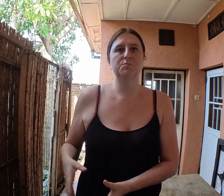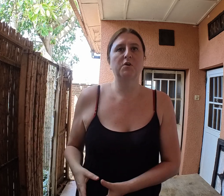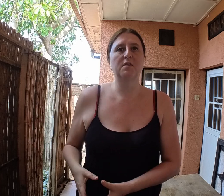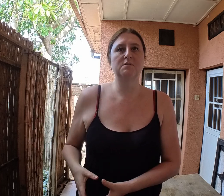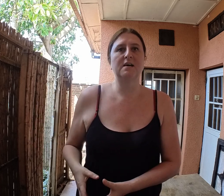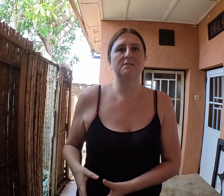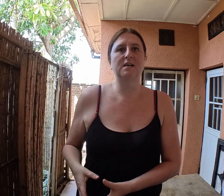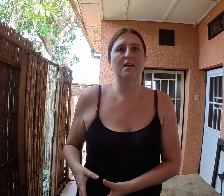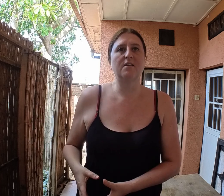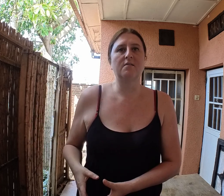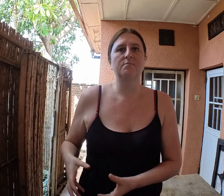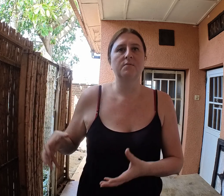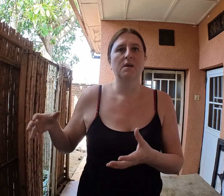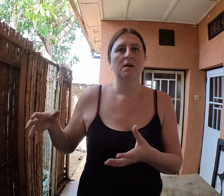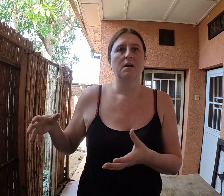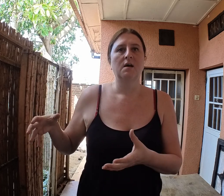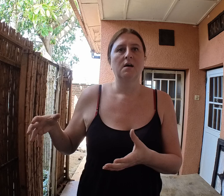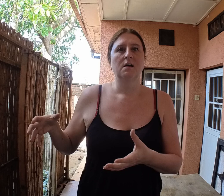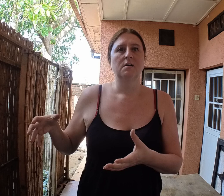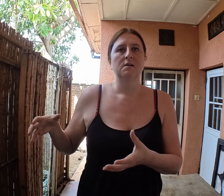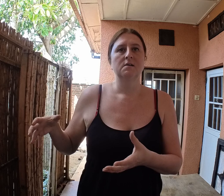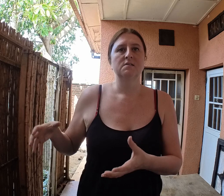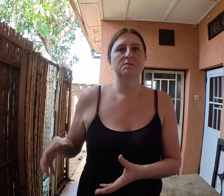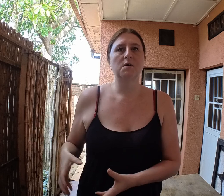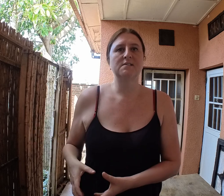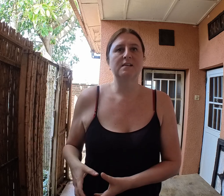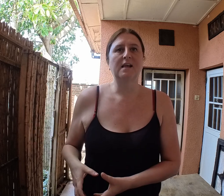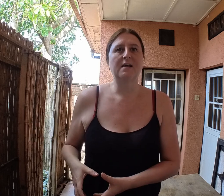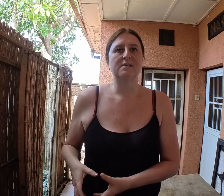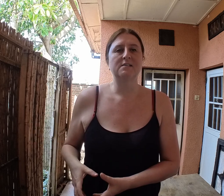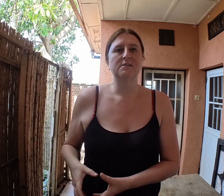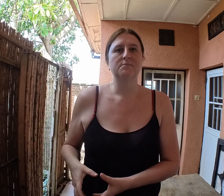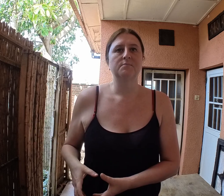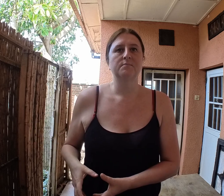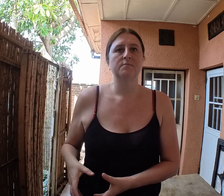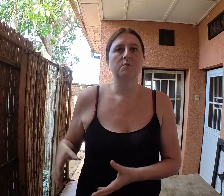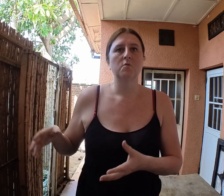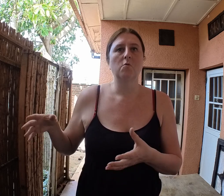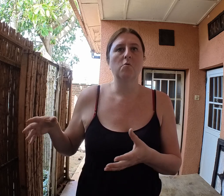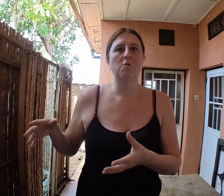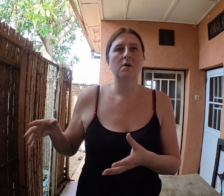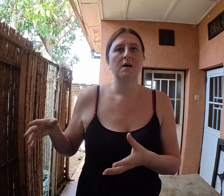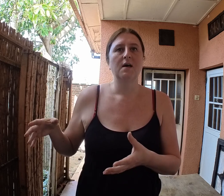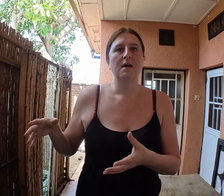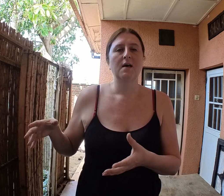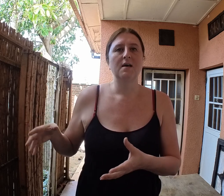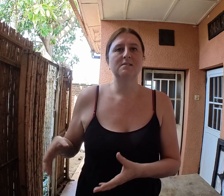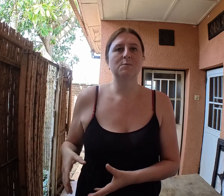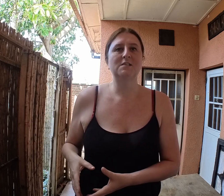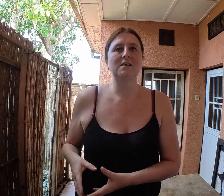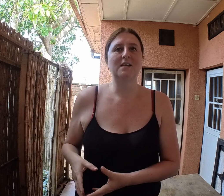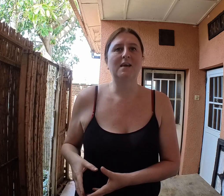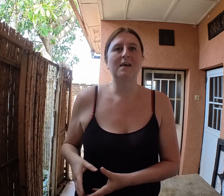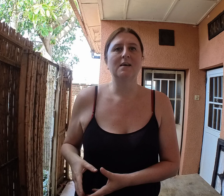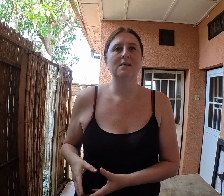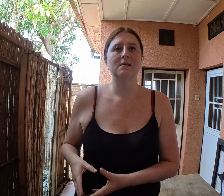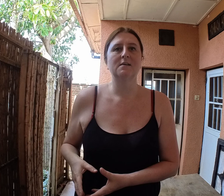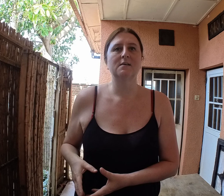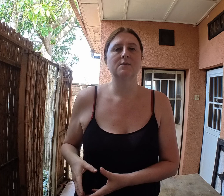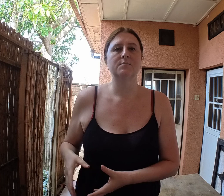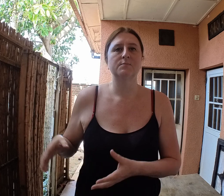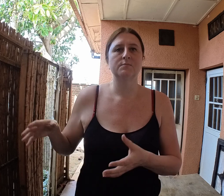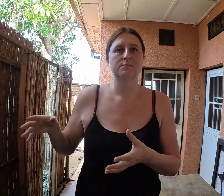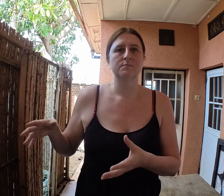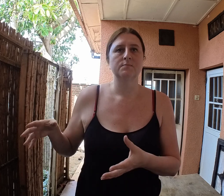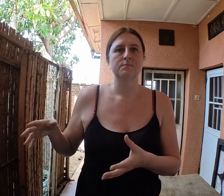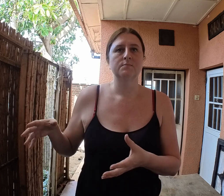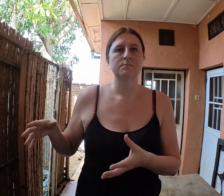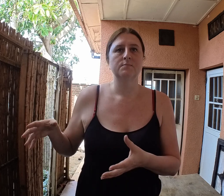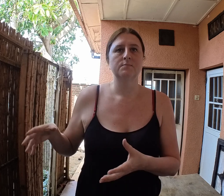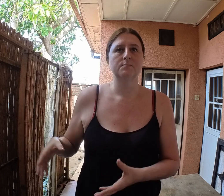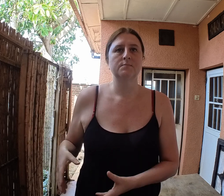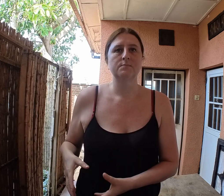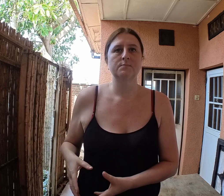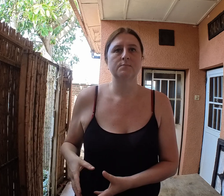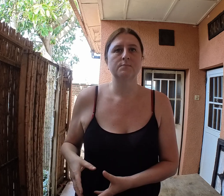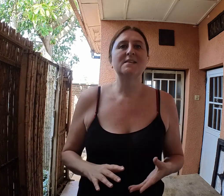Just bring them down together. Swaziland or Eswatini.